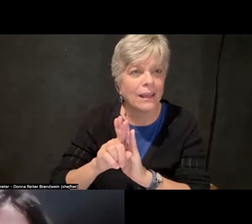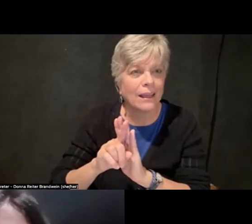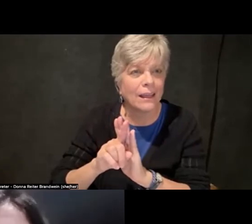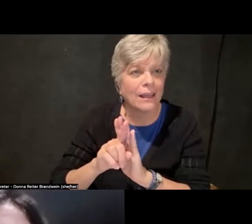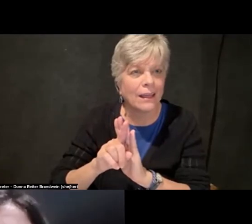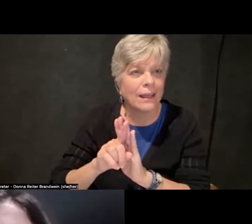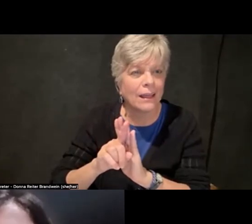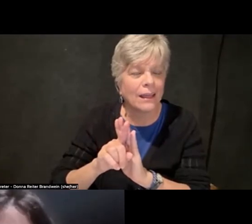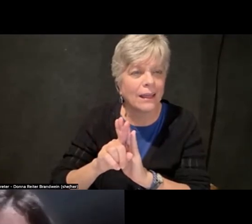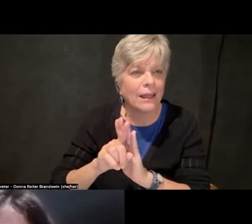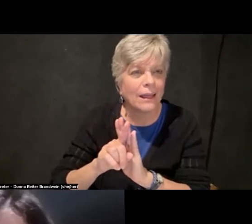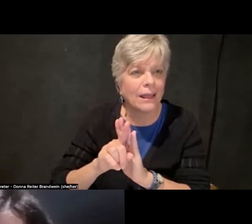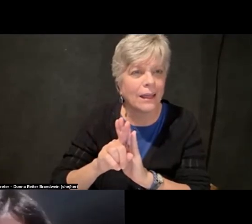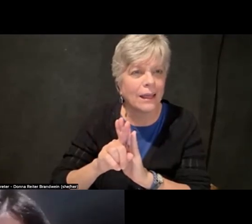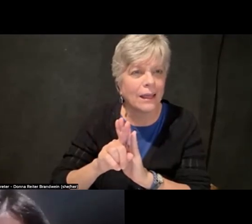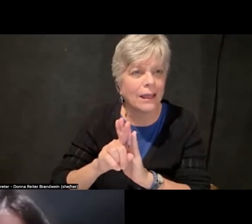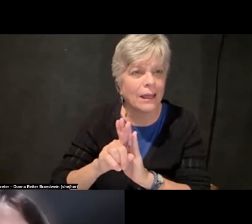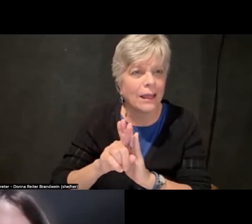just to get maybe access to notes or something.